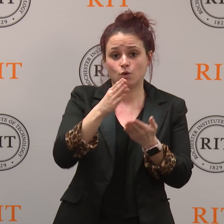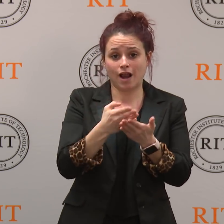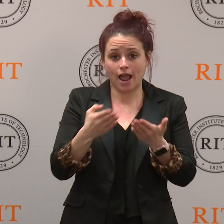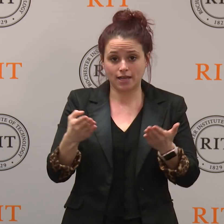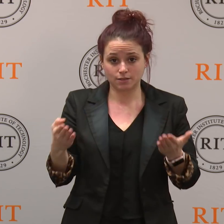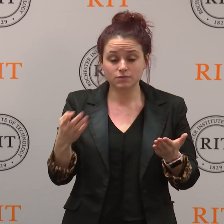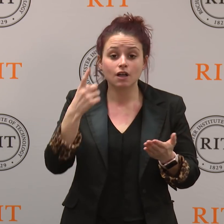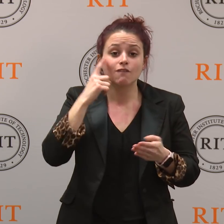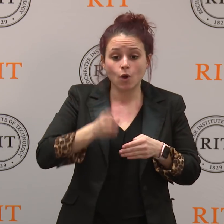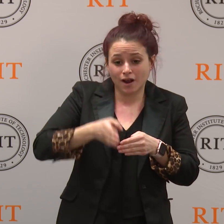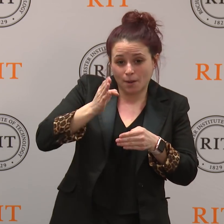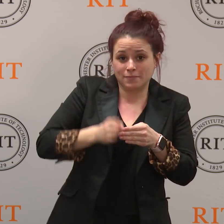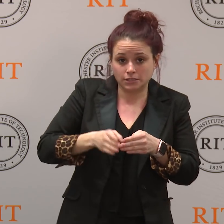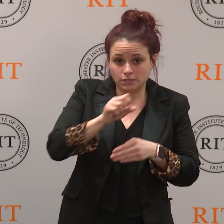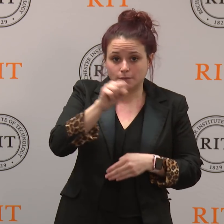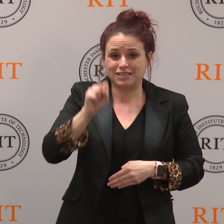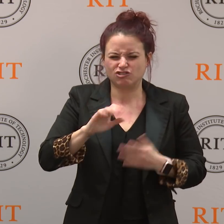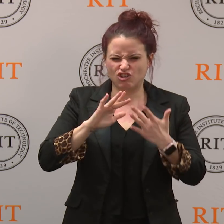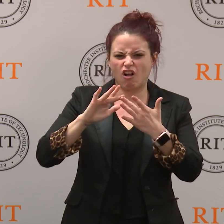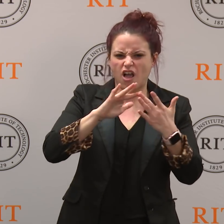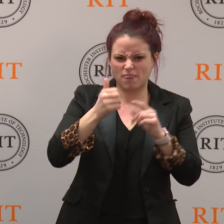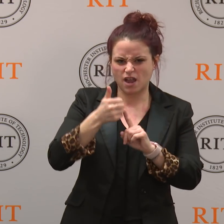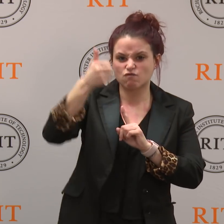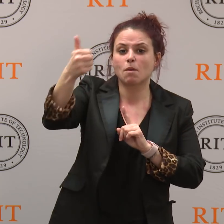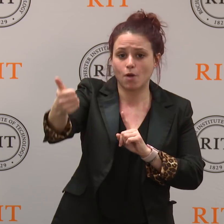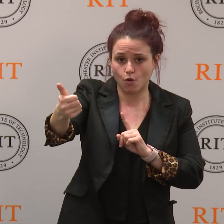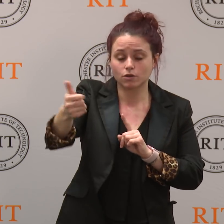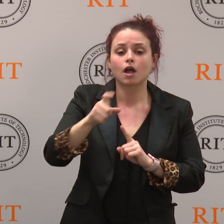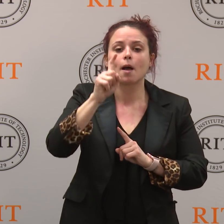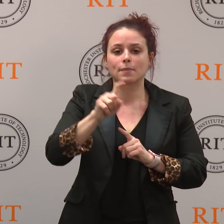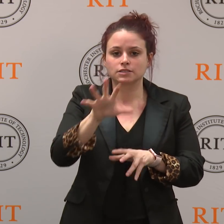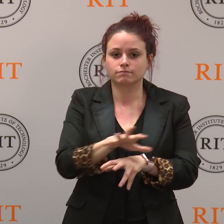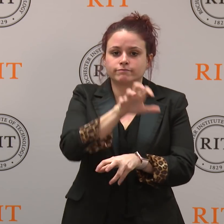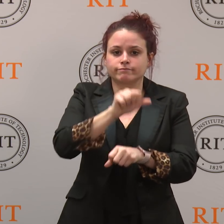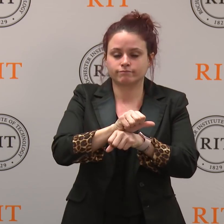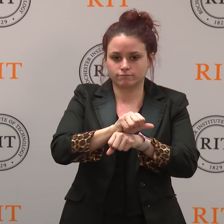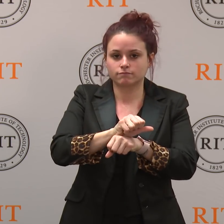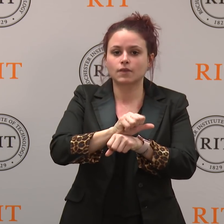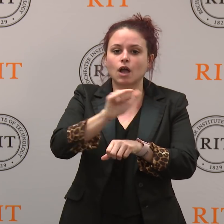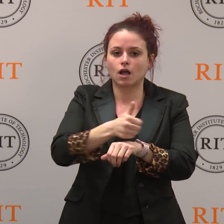the semester away from campus must schedule an appointment via the Spring Residential